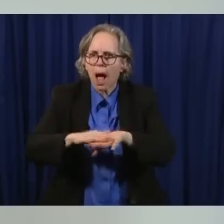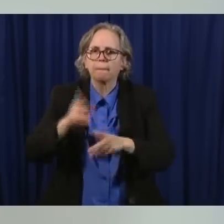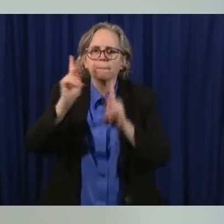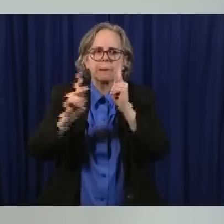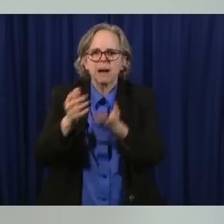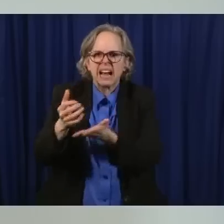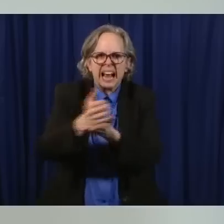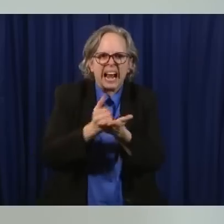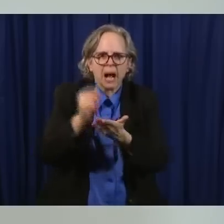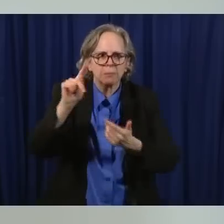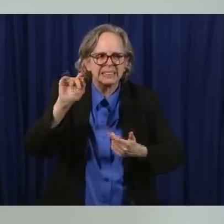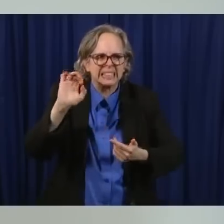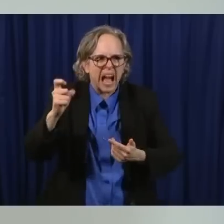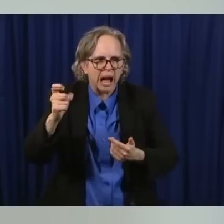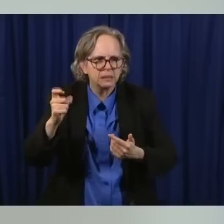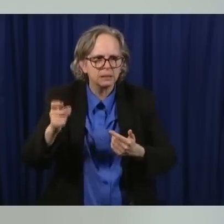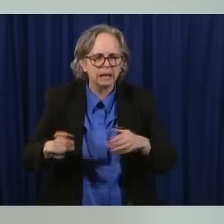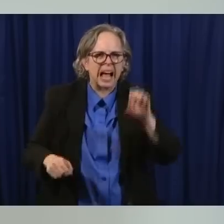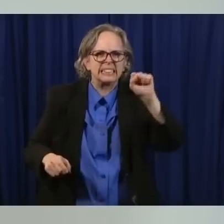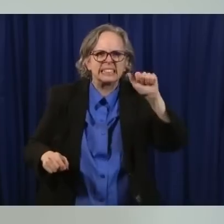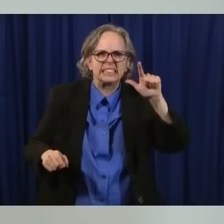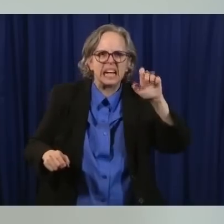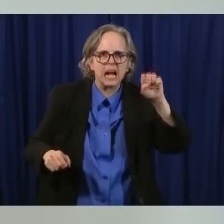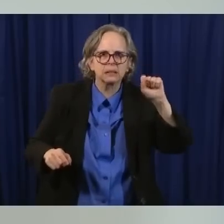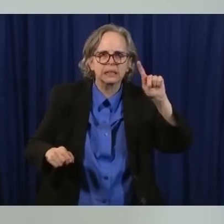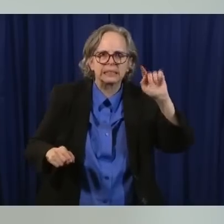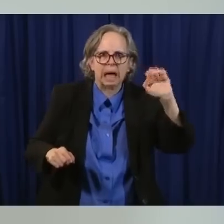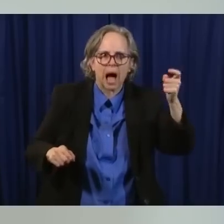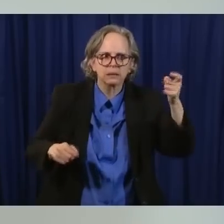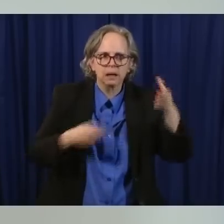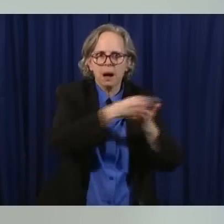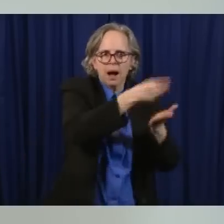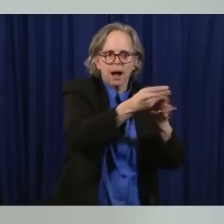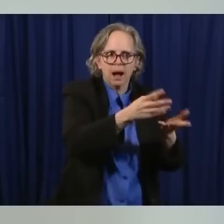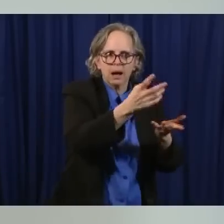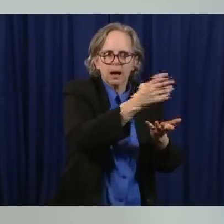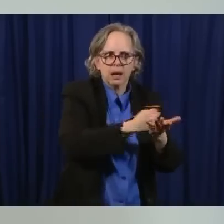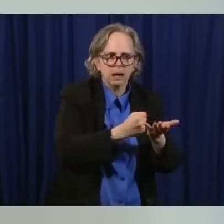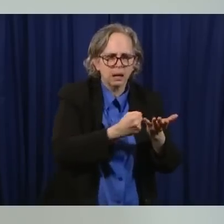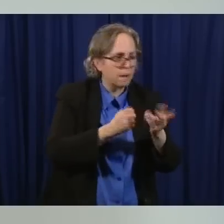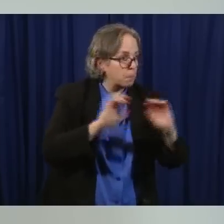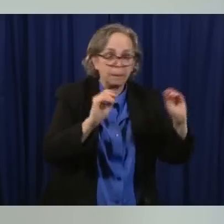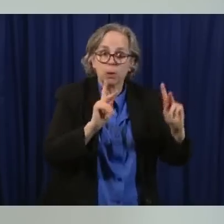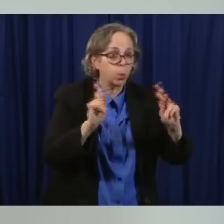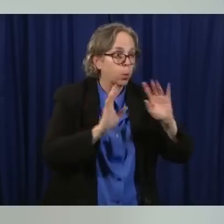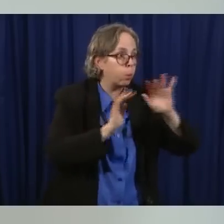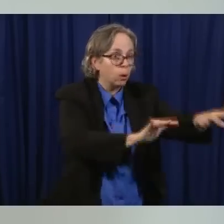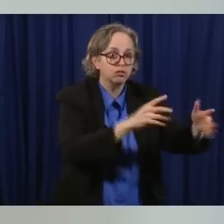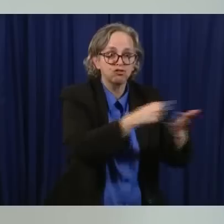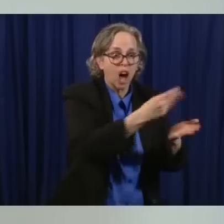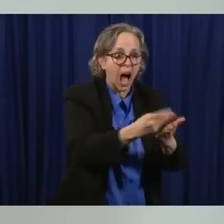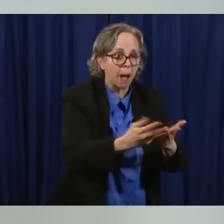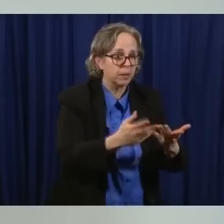AS FAR AS THE STATE, WE RELY LARGELY ON INCOME AND SALES TAX. INCOME AND SALES TAX, AND WE